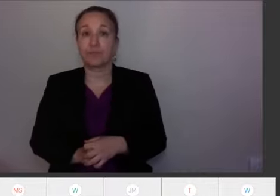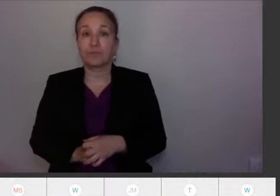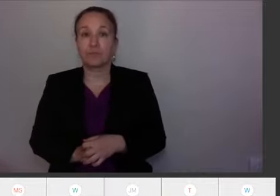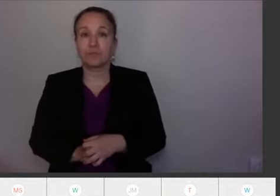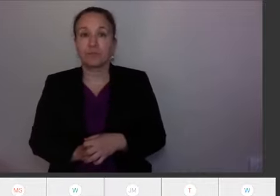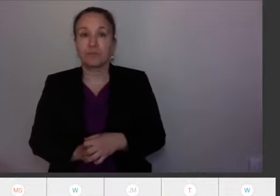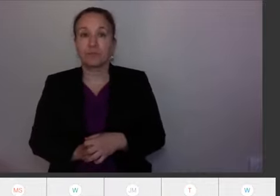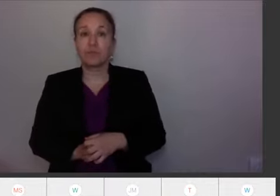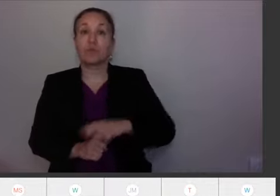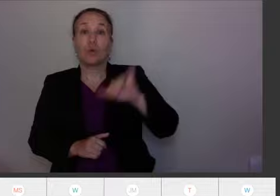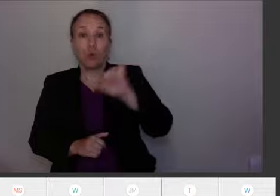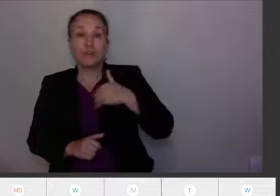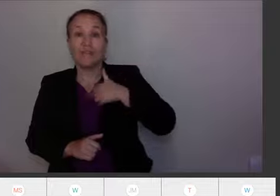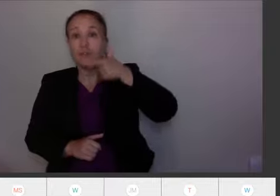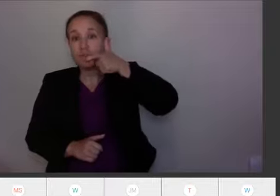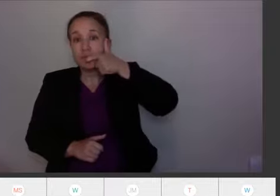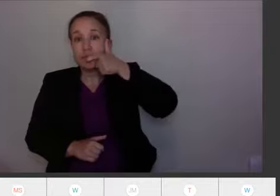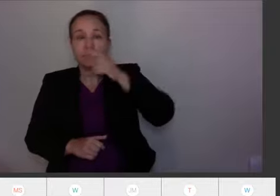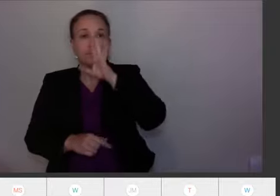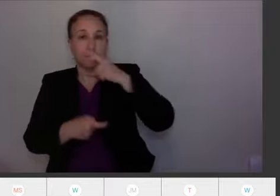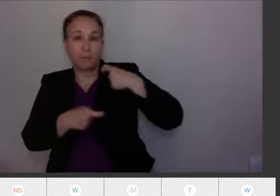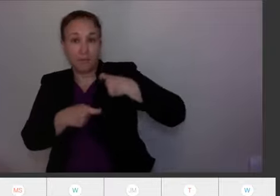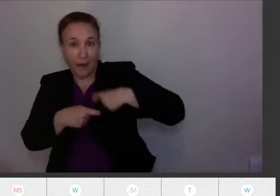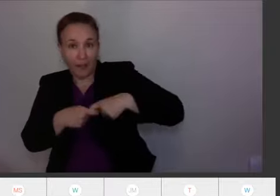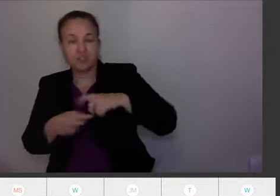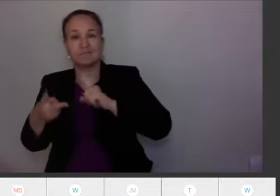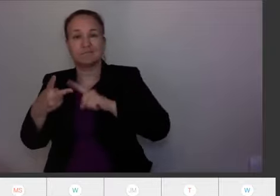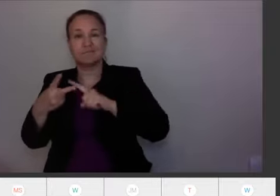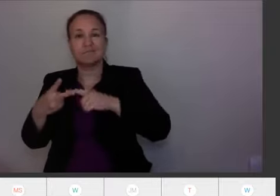speaking operators and also language line translators